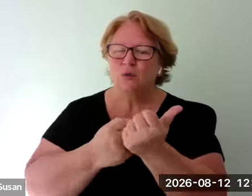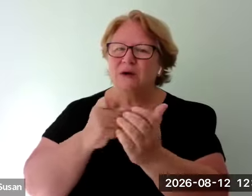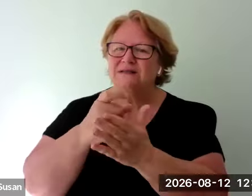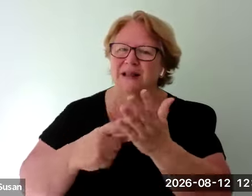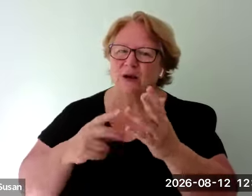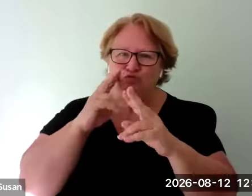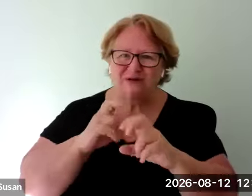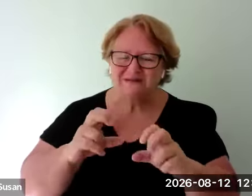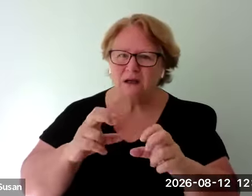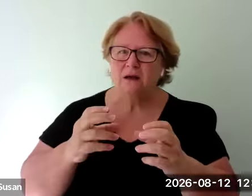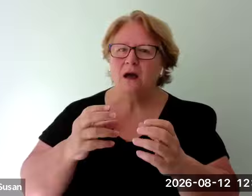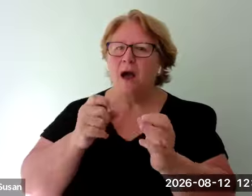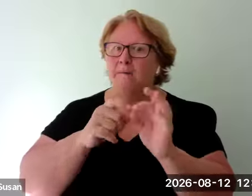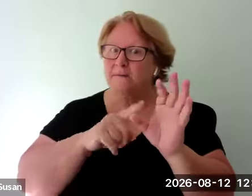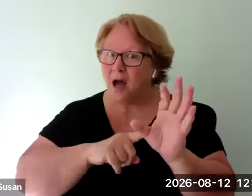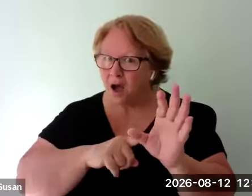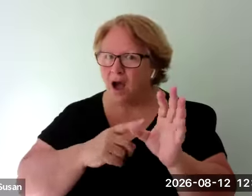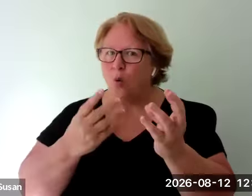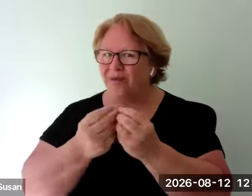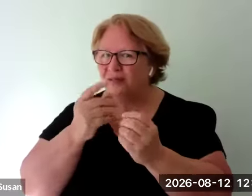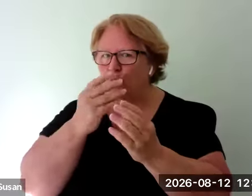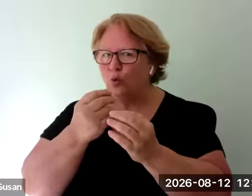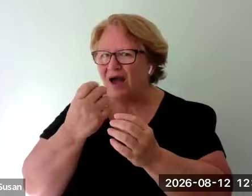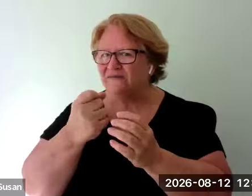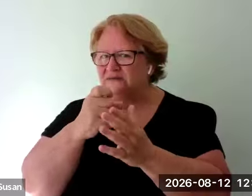probably primarily you see that we fund and support